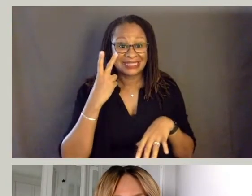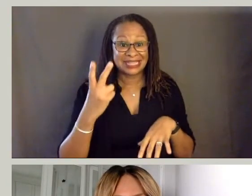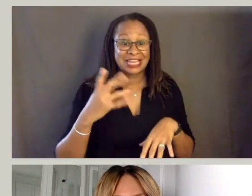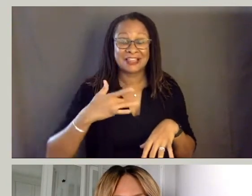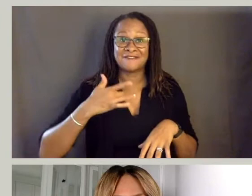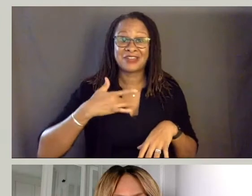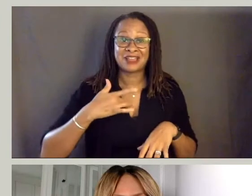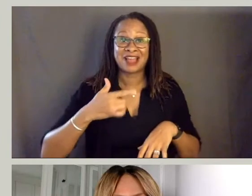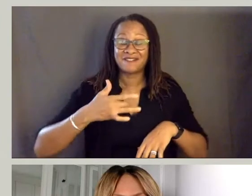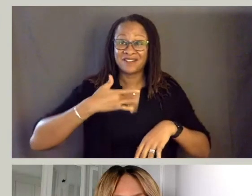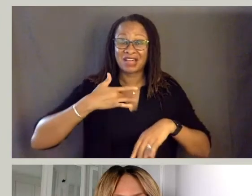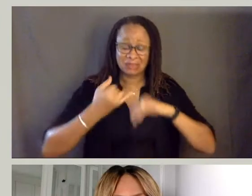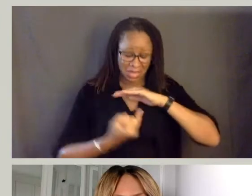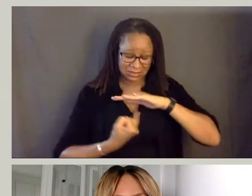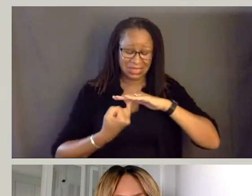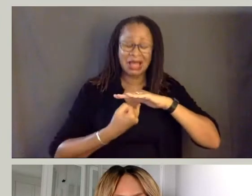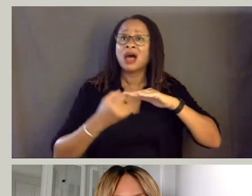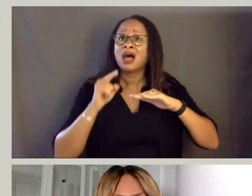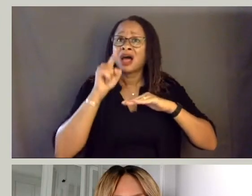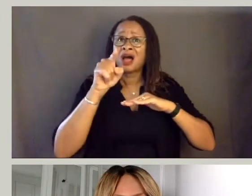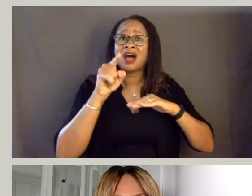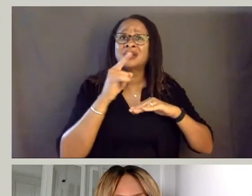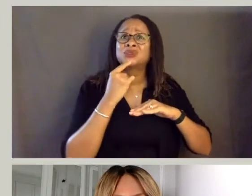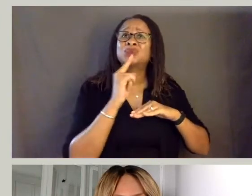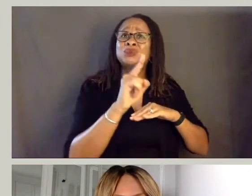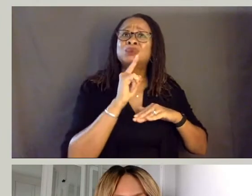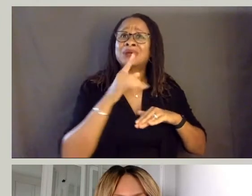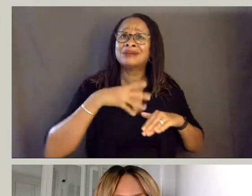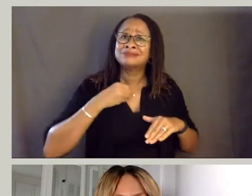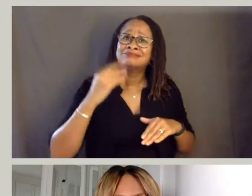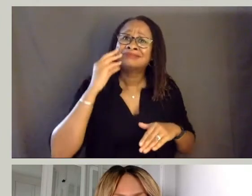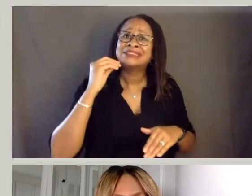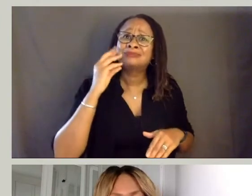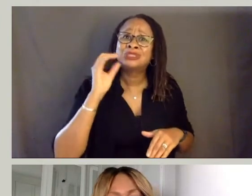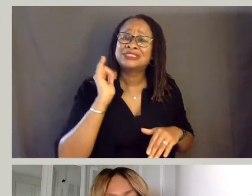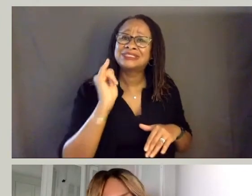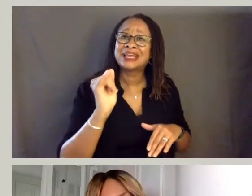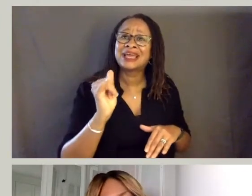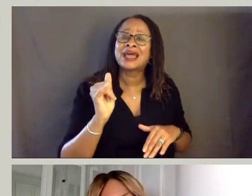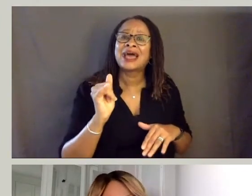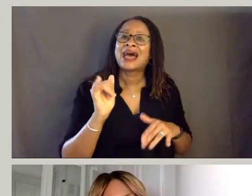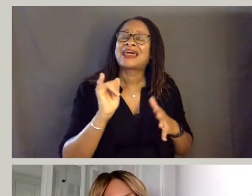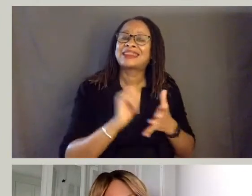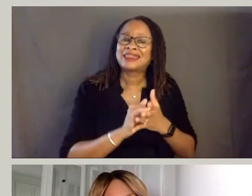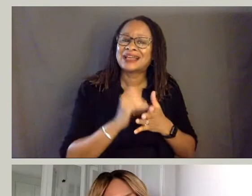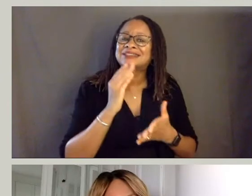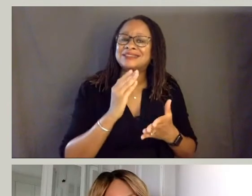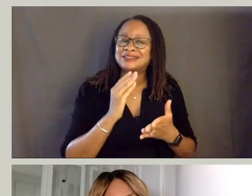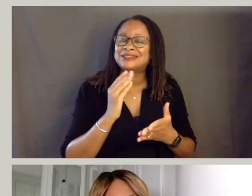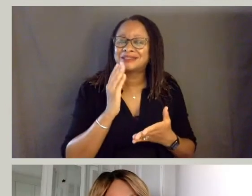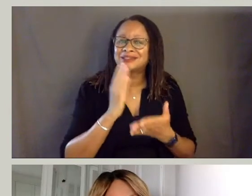in isolation for so long, seen that reflected, that's kind of what kept it not being triggering for them.